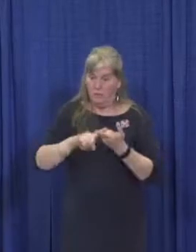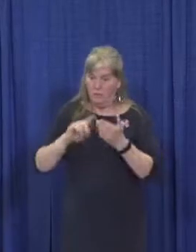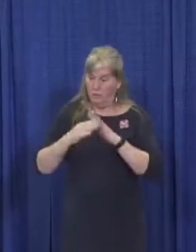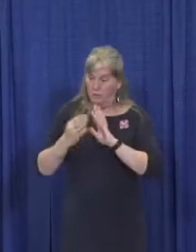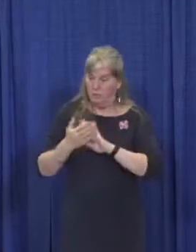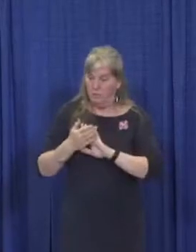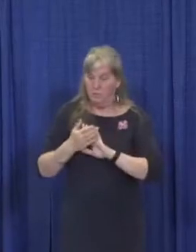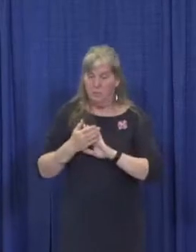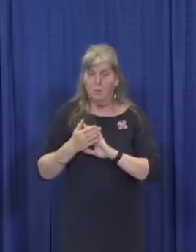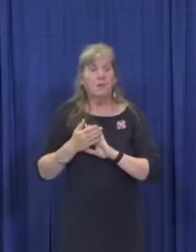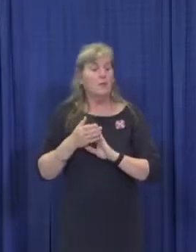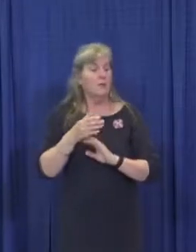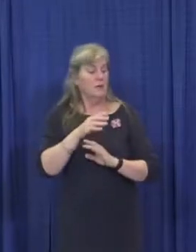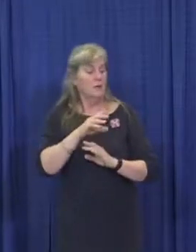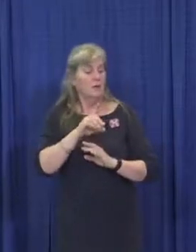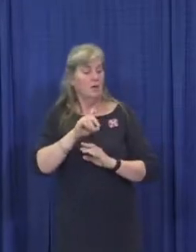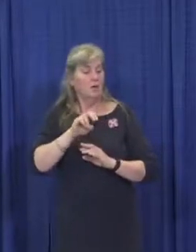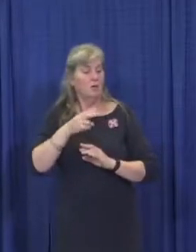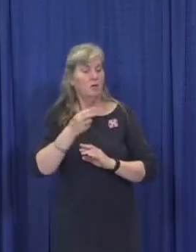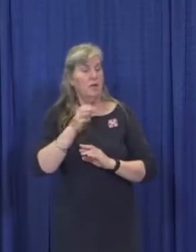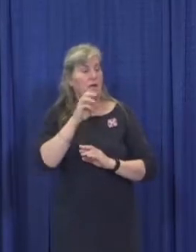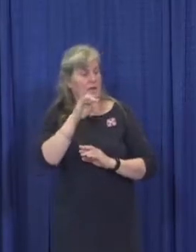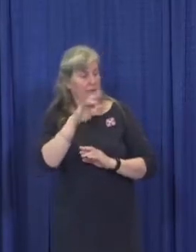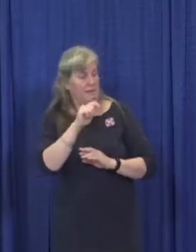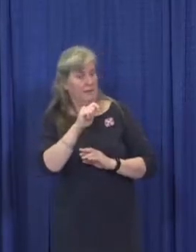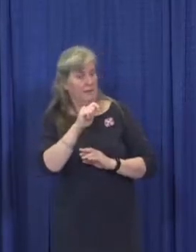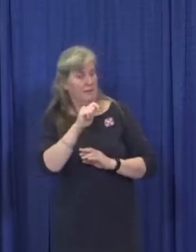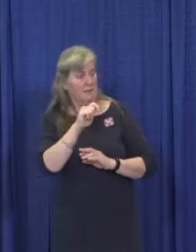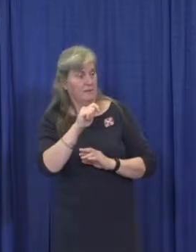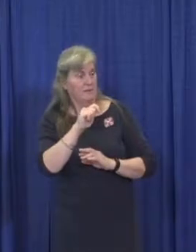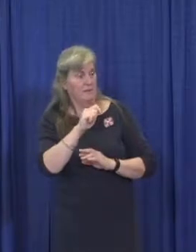still go in the response was if you were travelling safely there